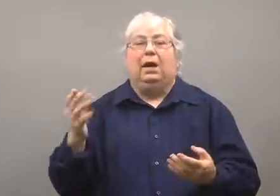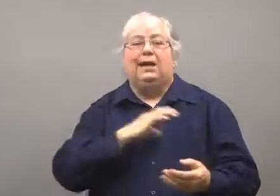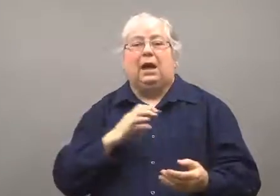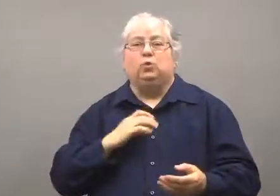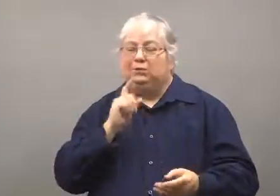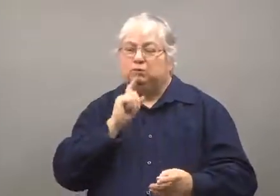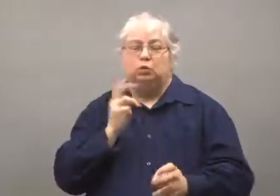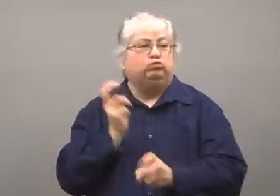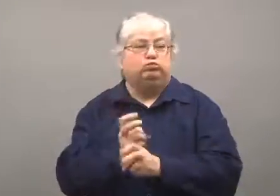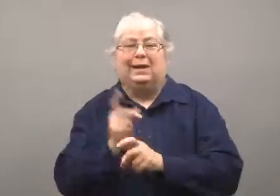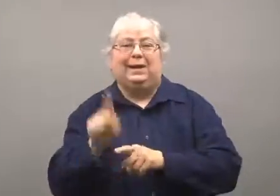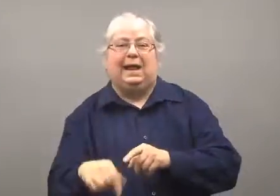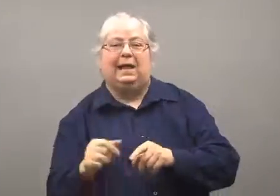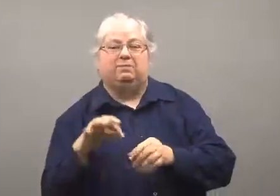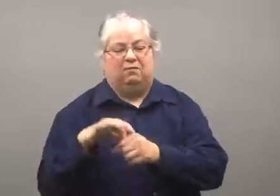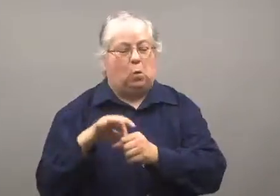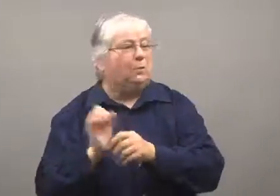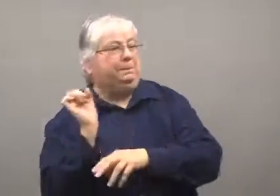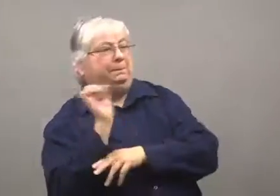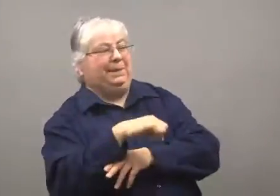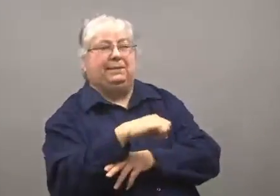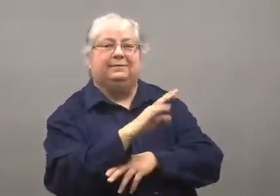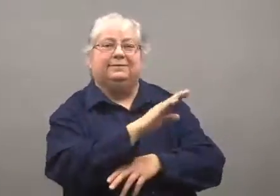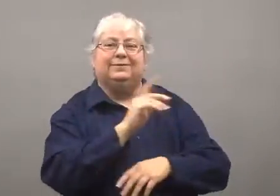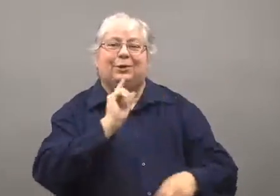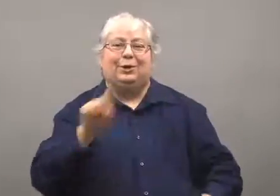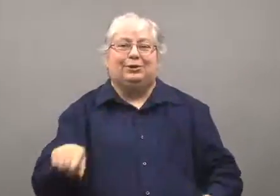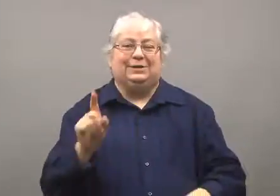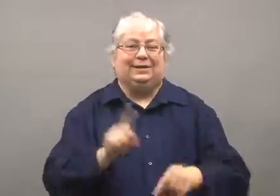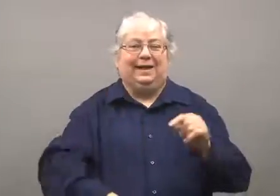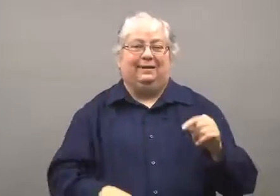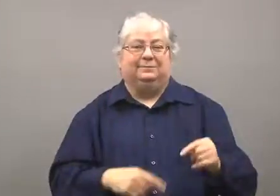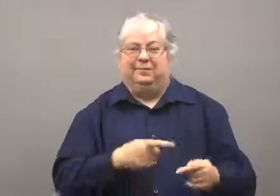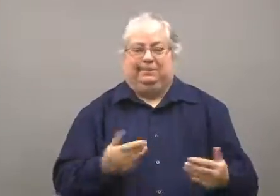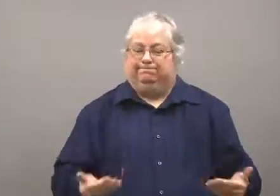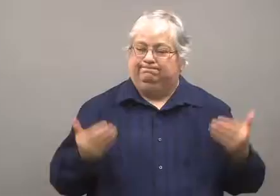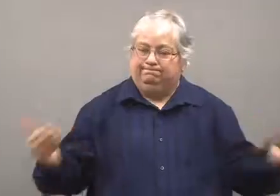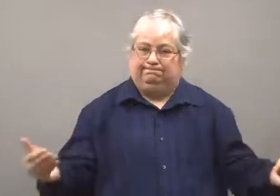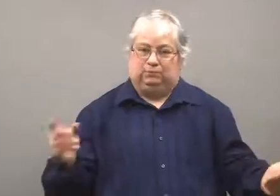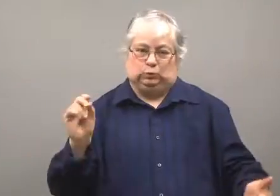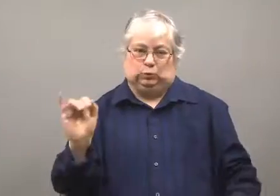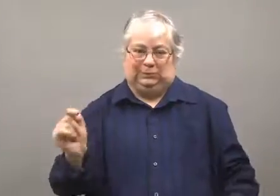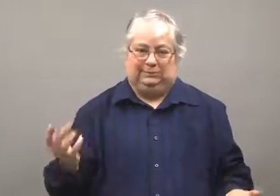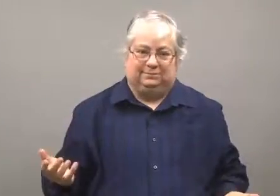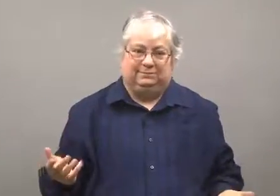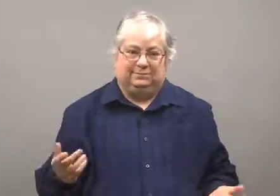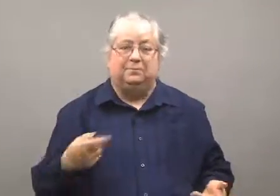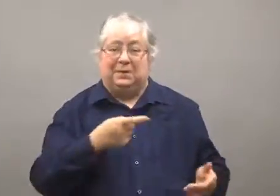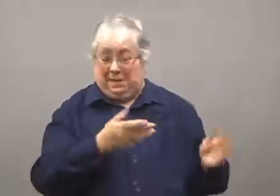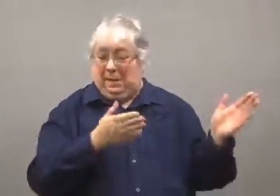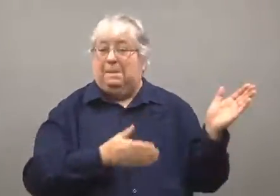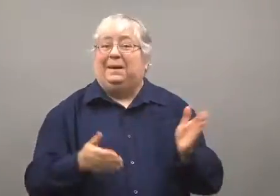Congress will have a hard time voting on a bill to override it. So he went for it.